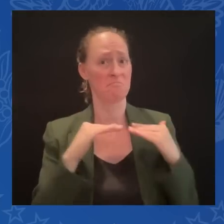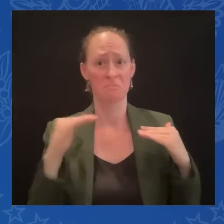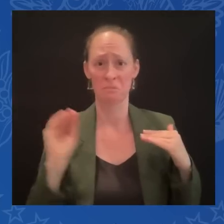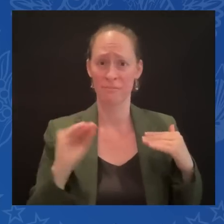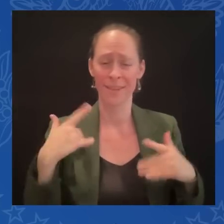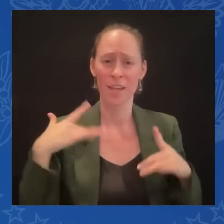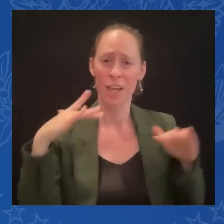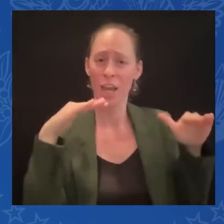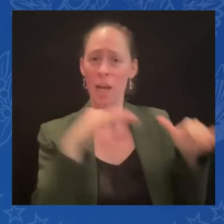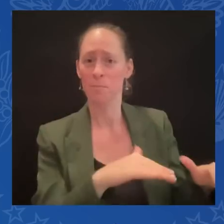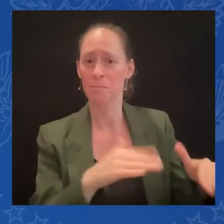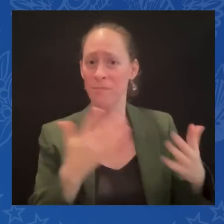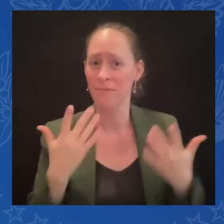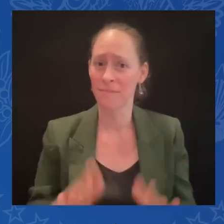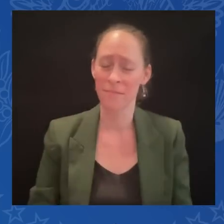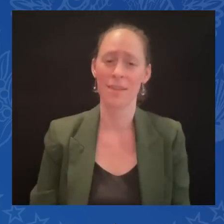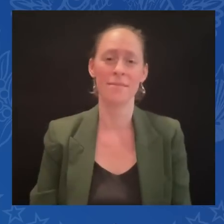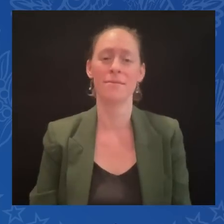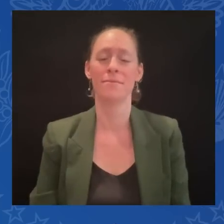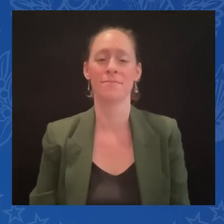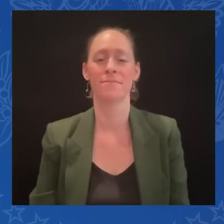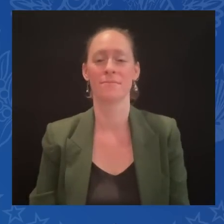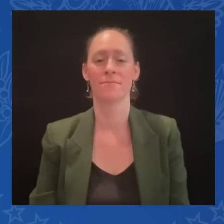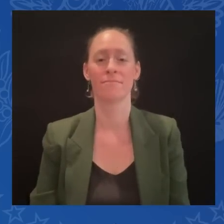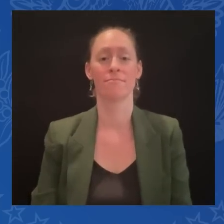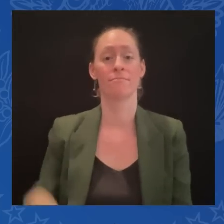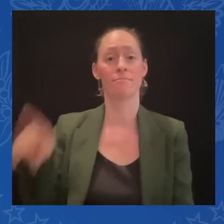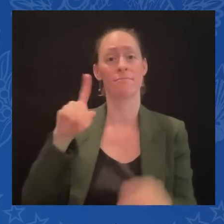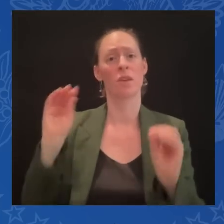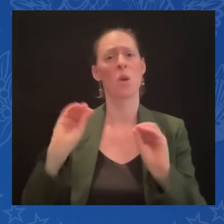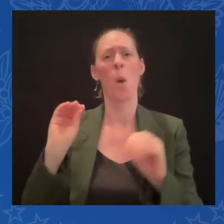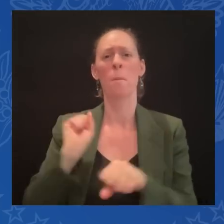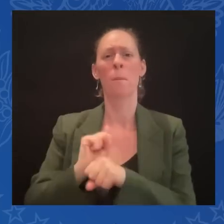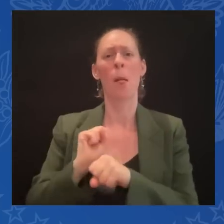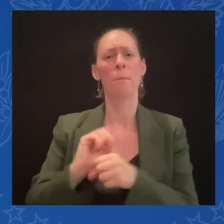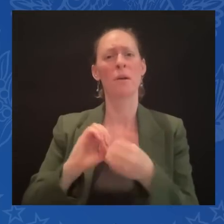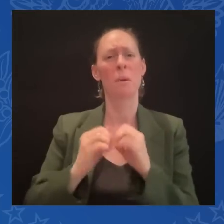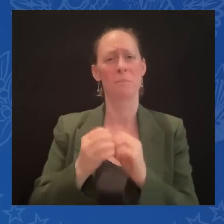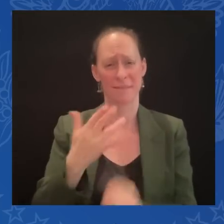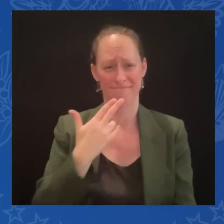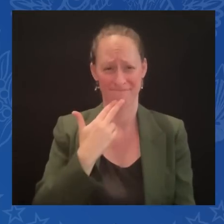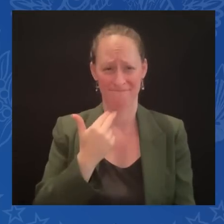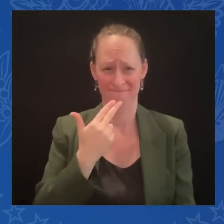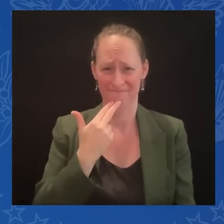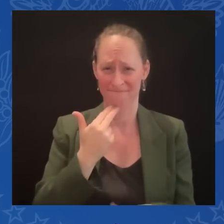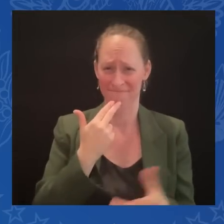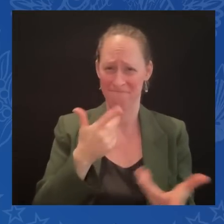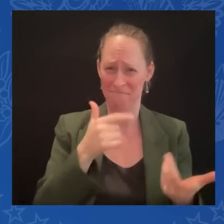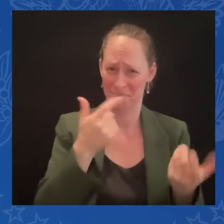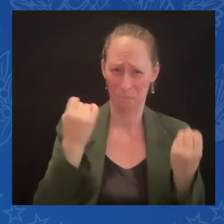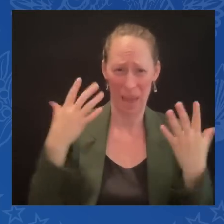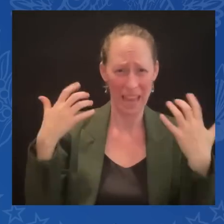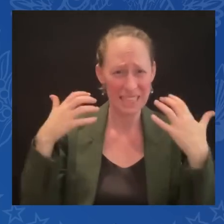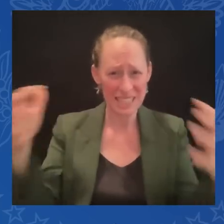Inflation is less than half of what it was a year ago, and we're continuing to work on it. You know, I know we have more to do.